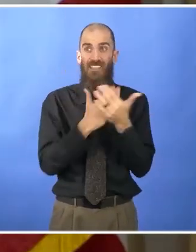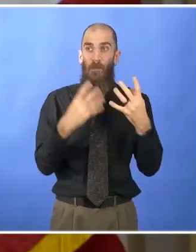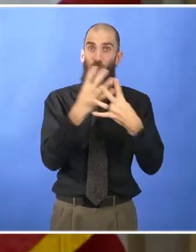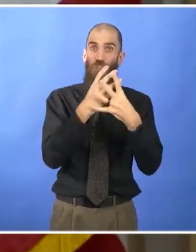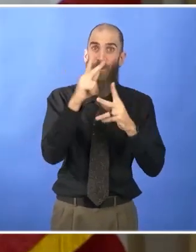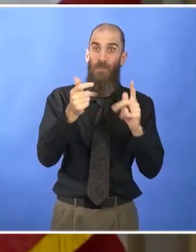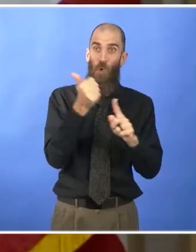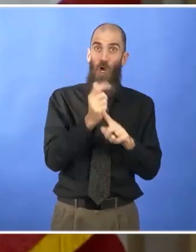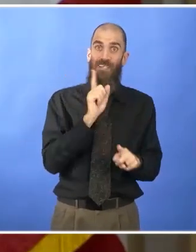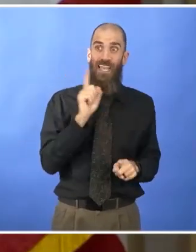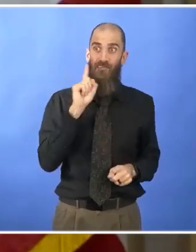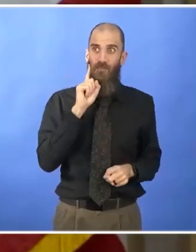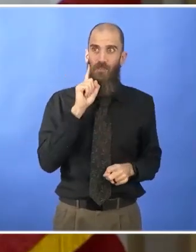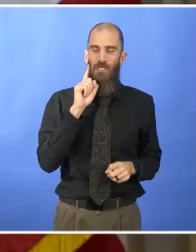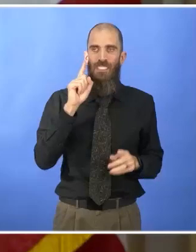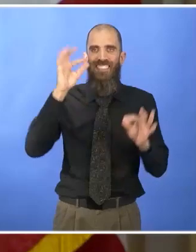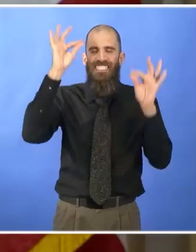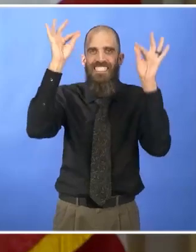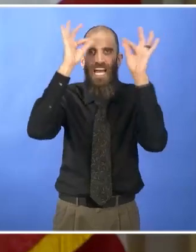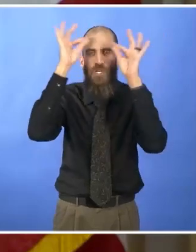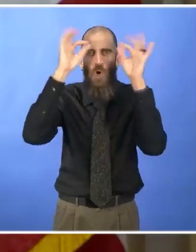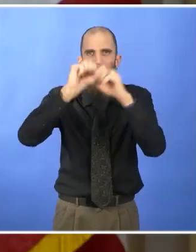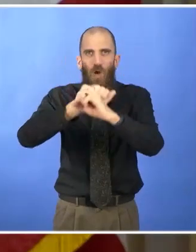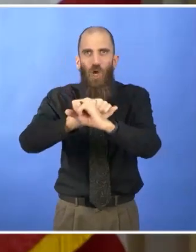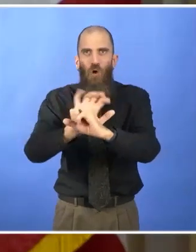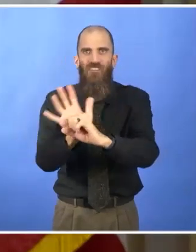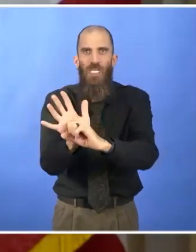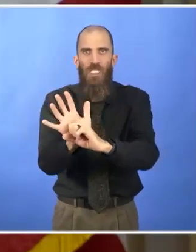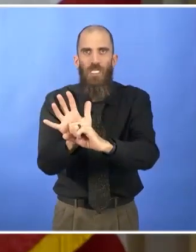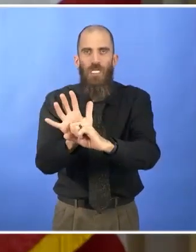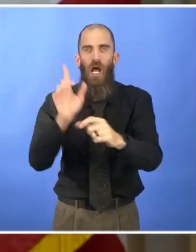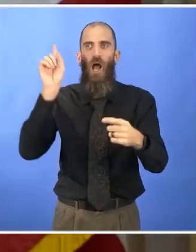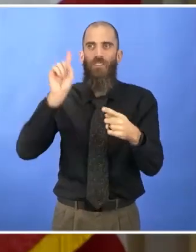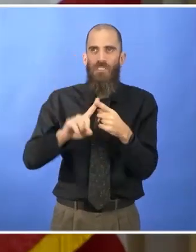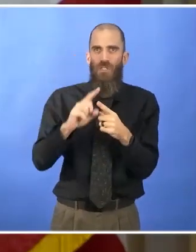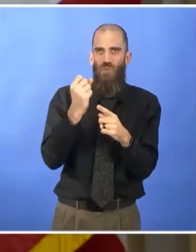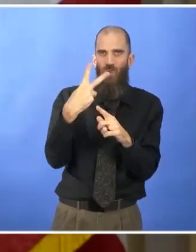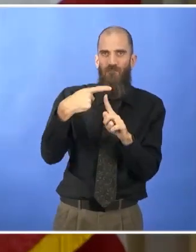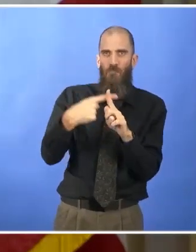YEAR INTO THE PANDEMIC. ONE DEAF INDIVIDUAL WHO WAS